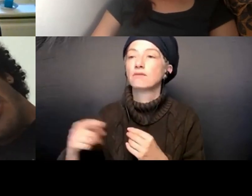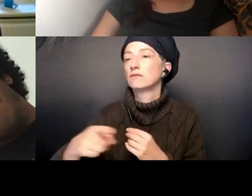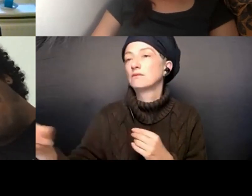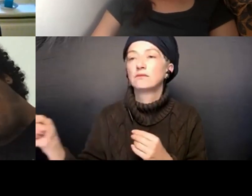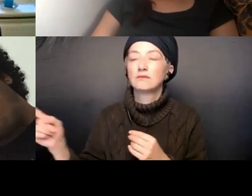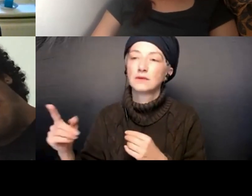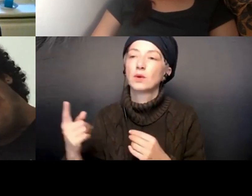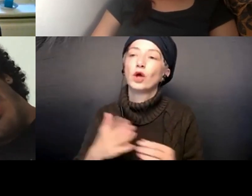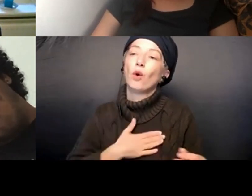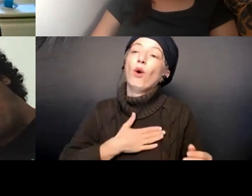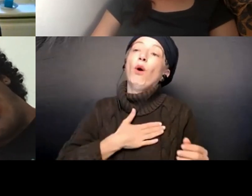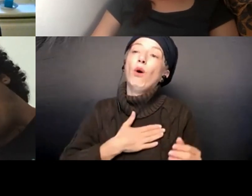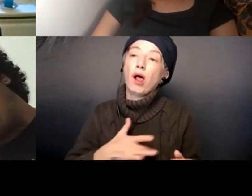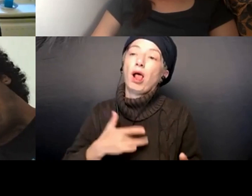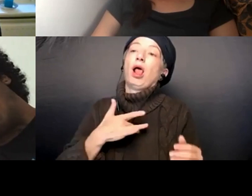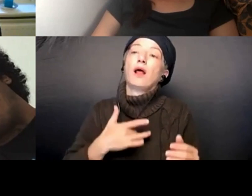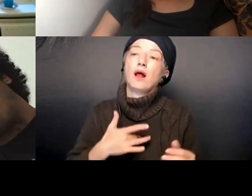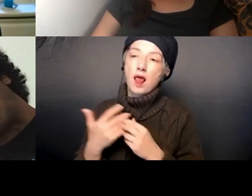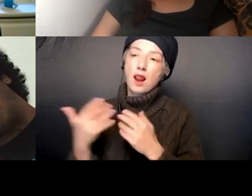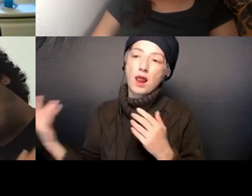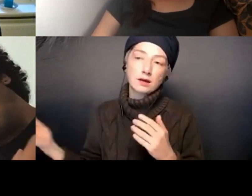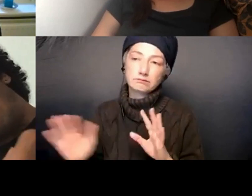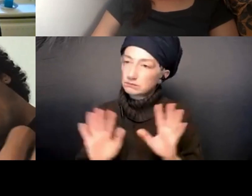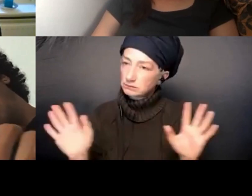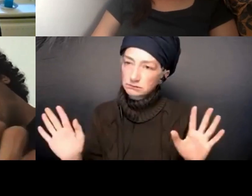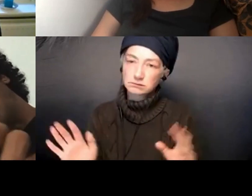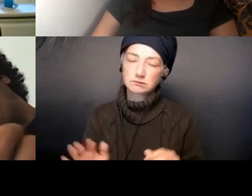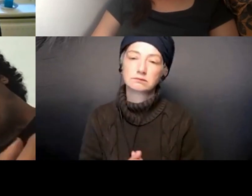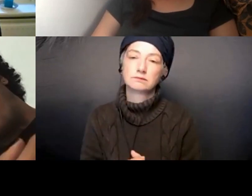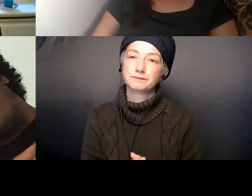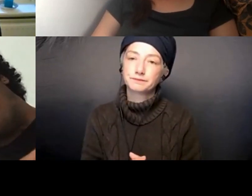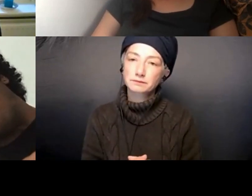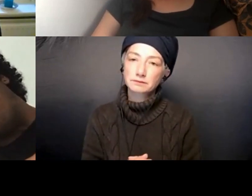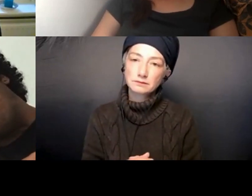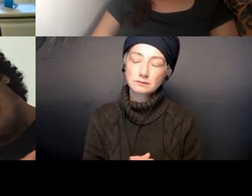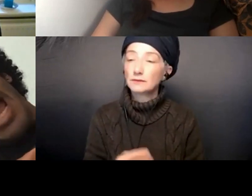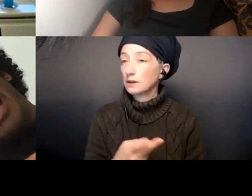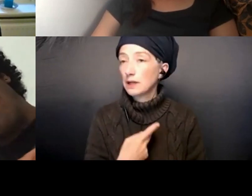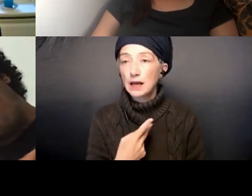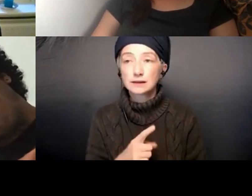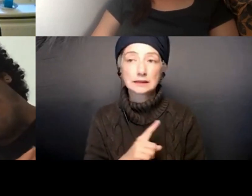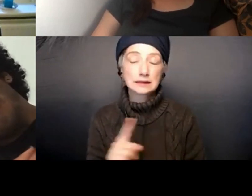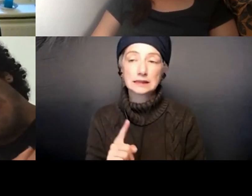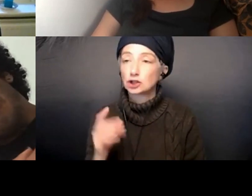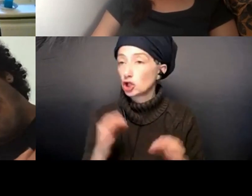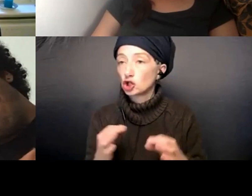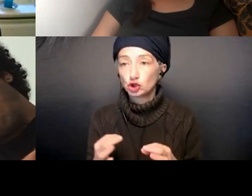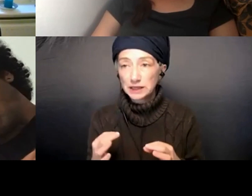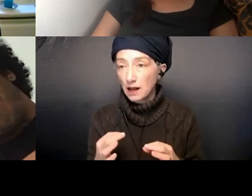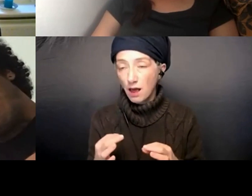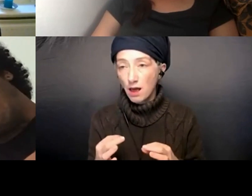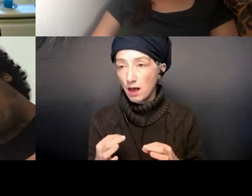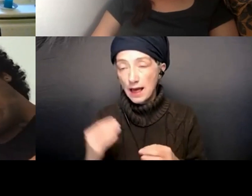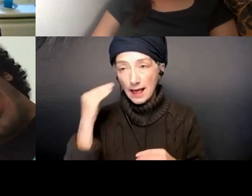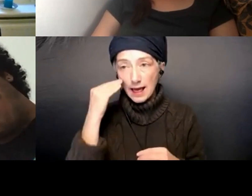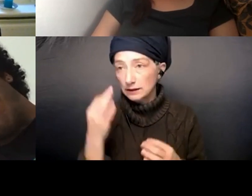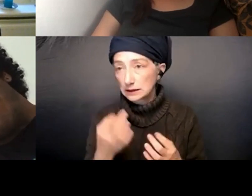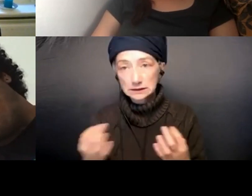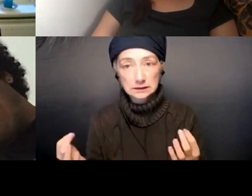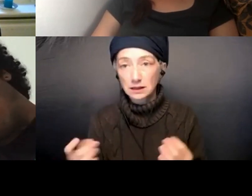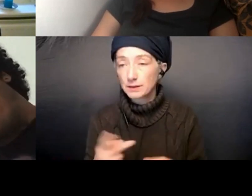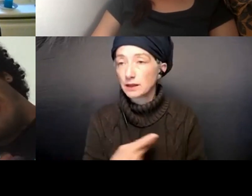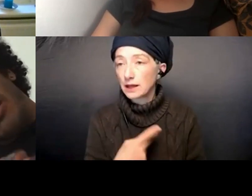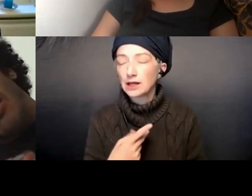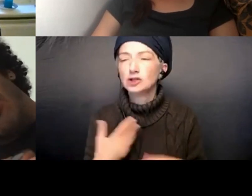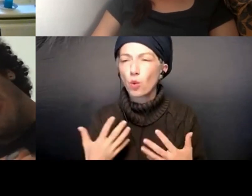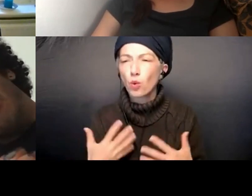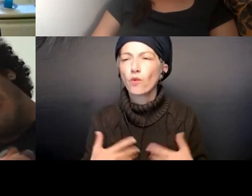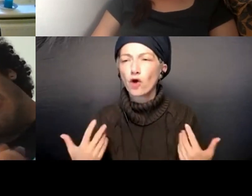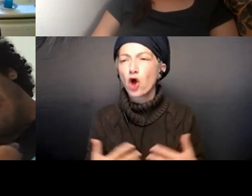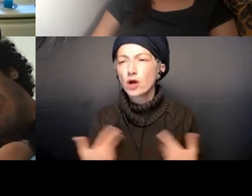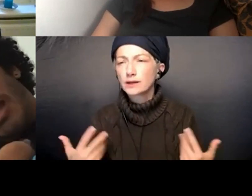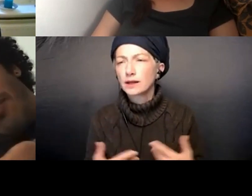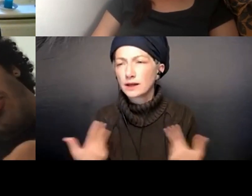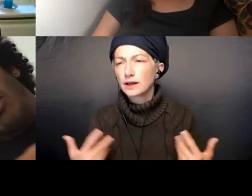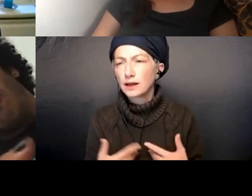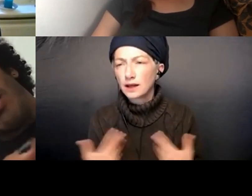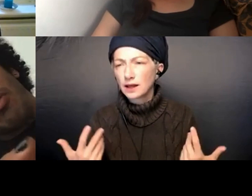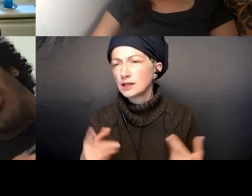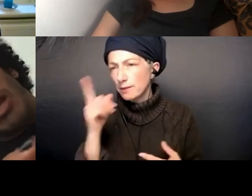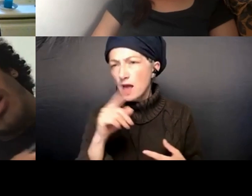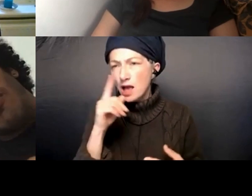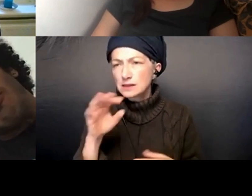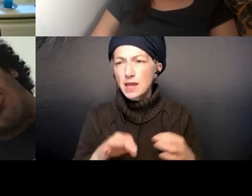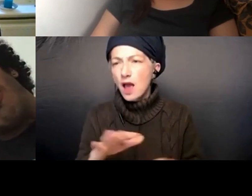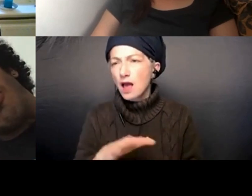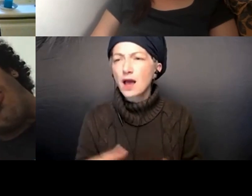And that it also like... So, neither of us are trained actors, but we both found such joy in the theater space in creating these performances.